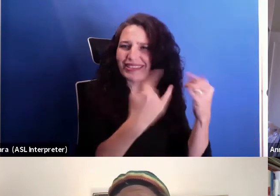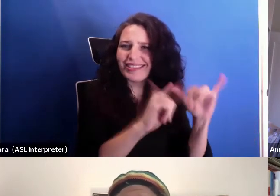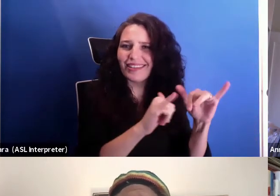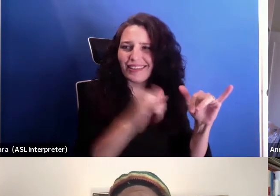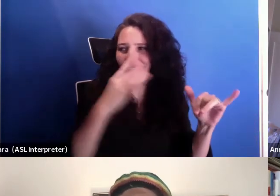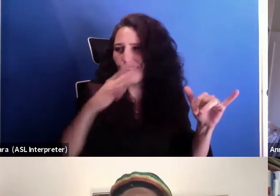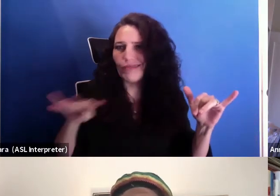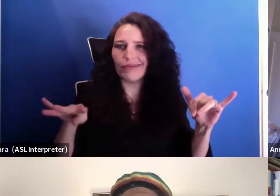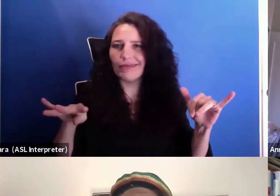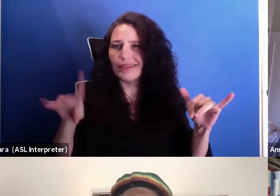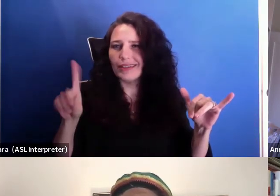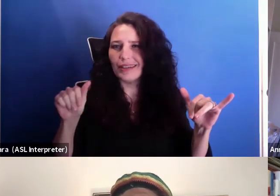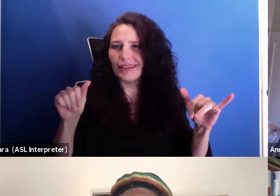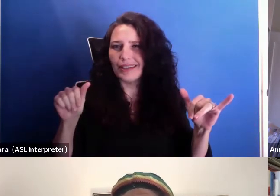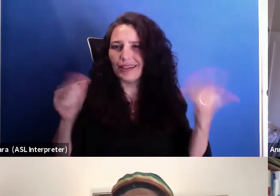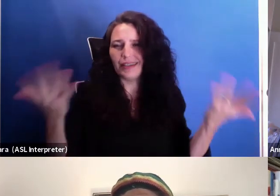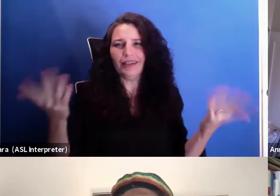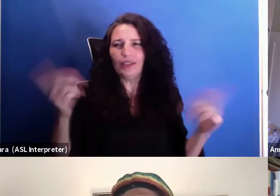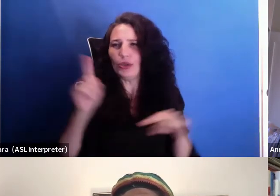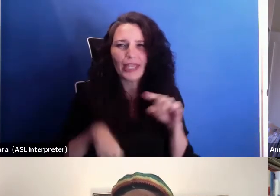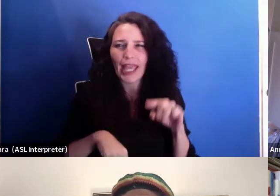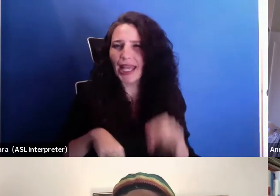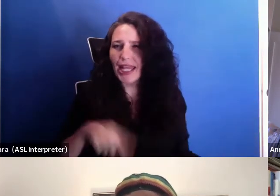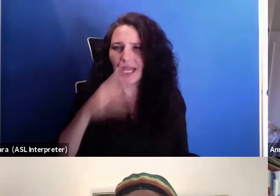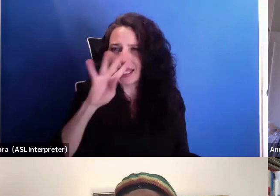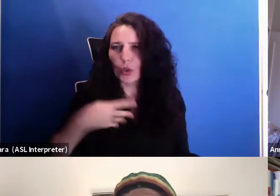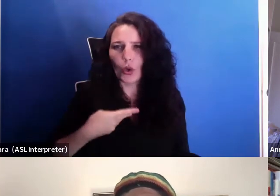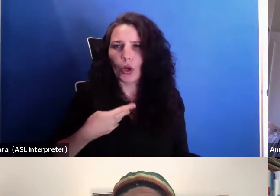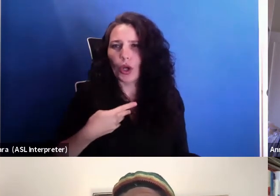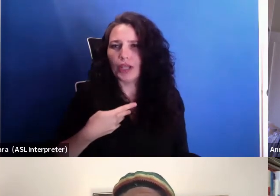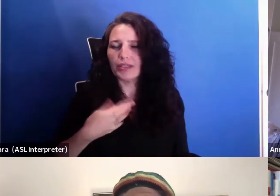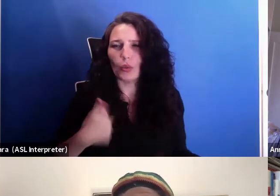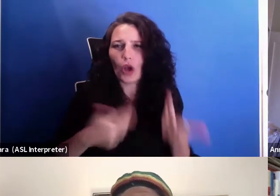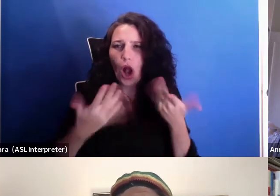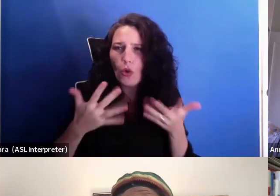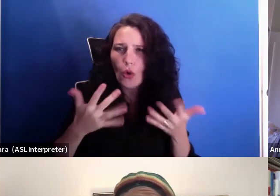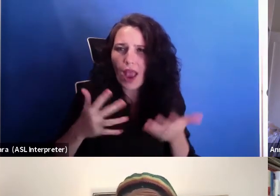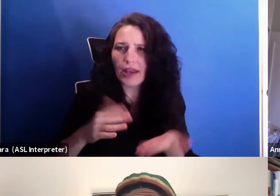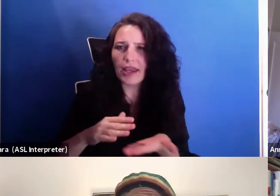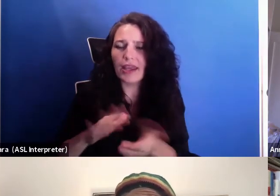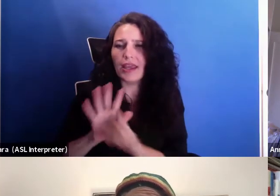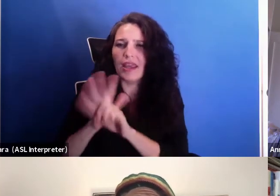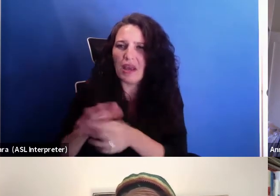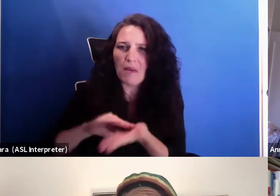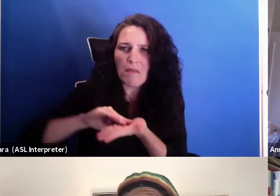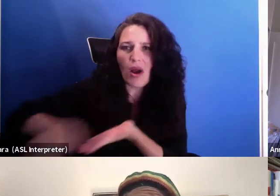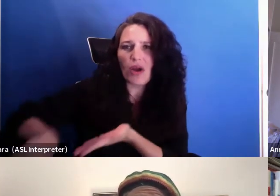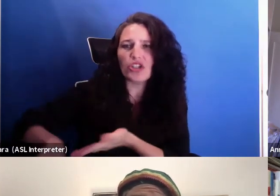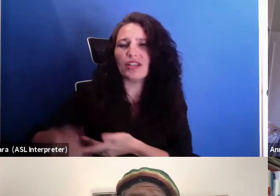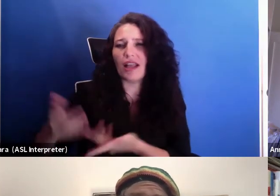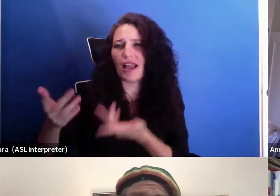you can't ignore us. We're already marginalized. We're already invisible. And we need to be part of this discussion.